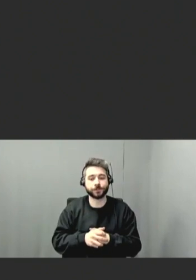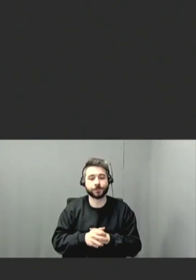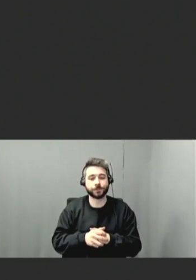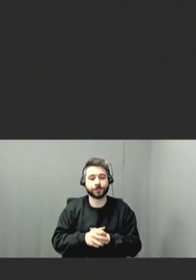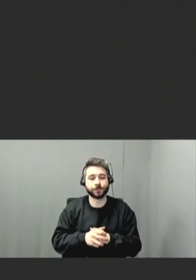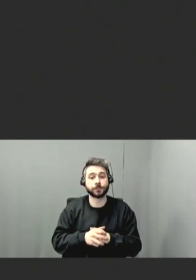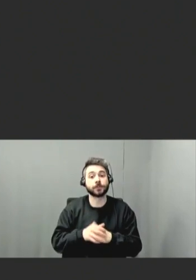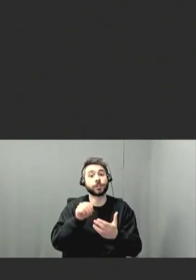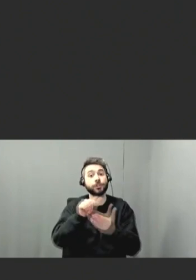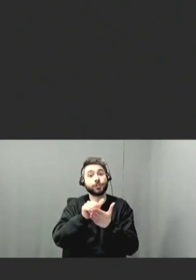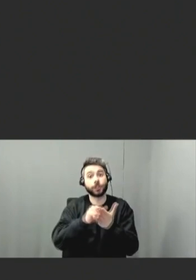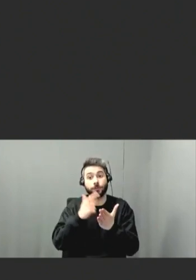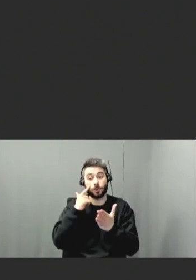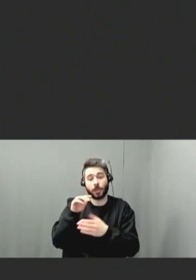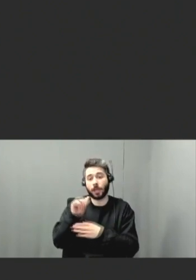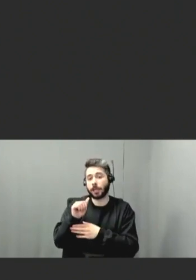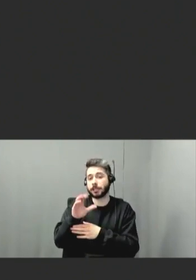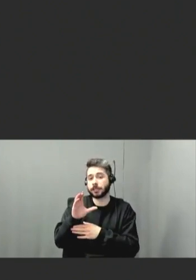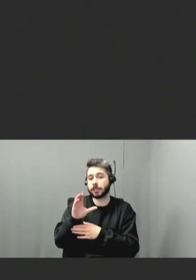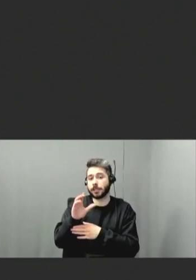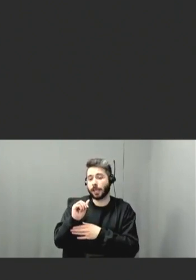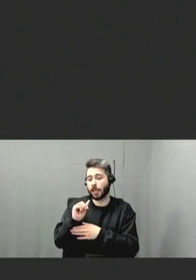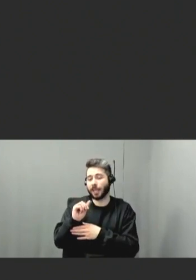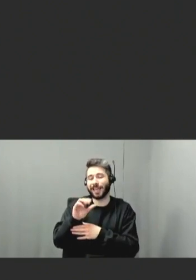And the agenda for that ACIP meeting is posted online.